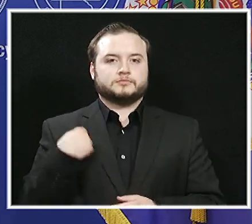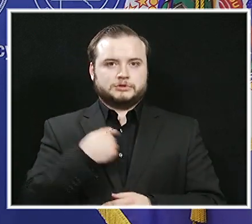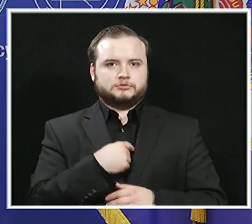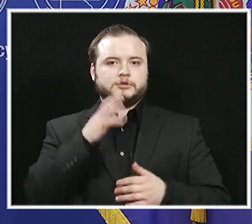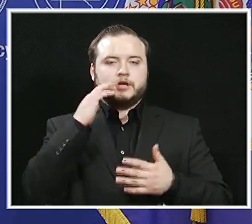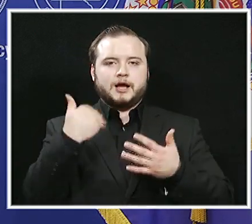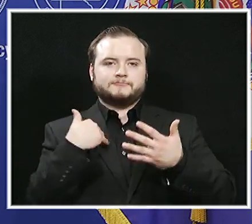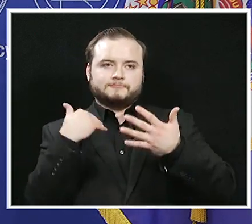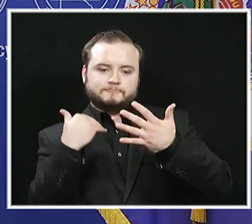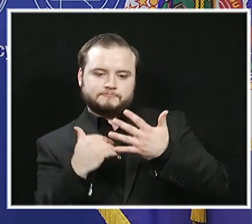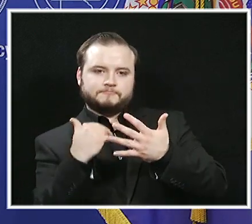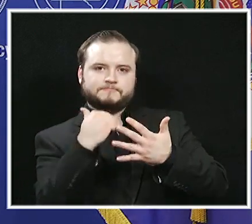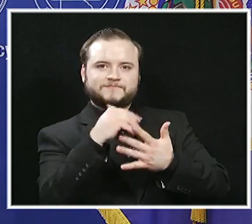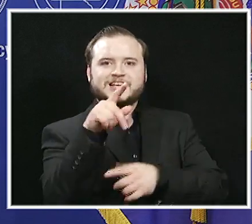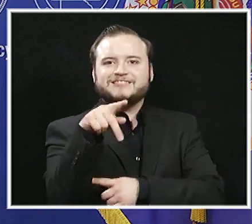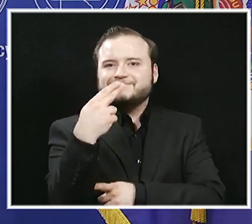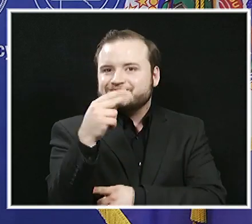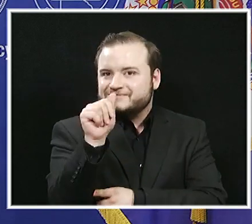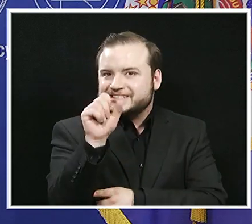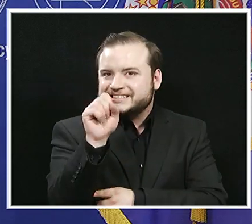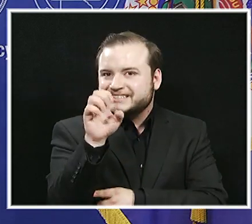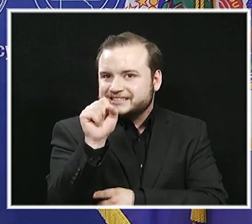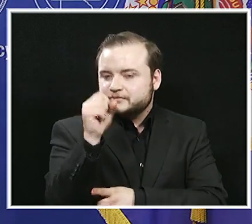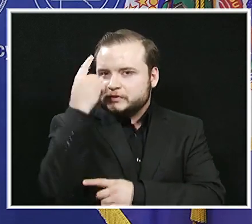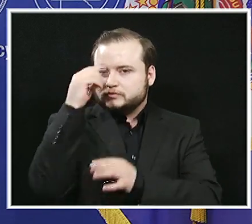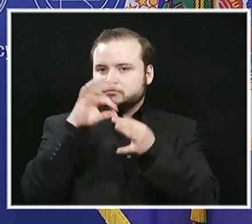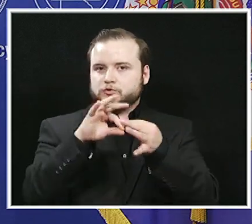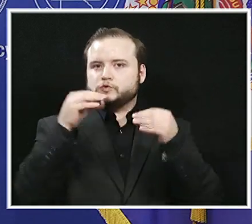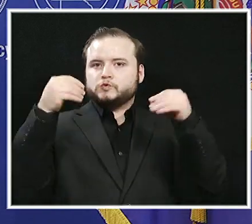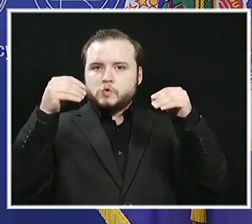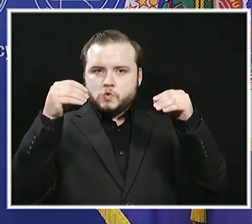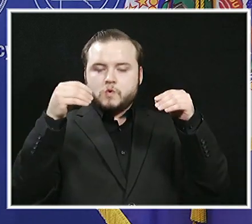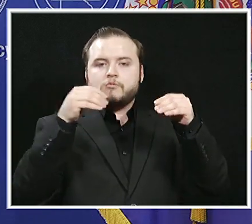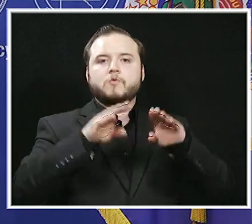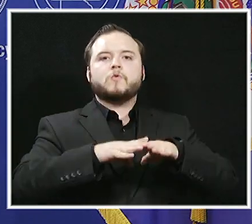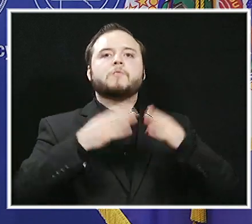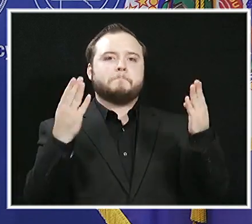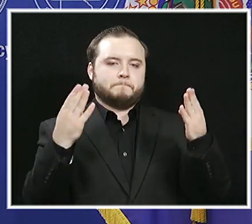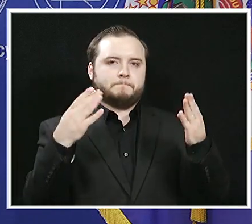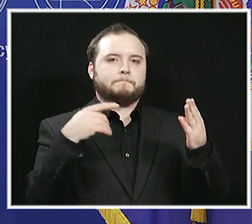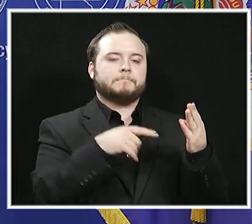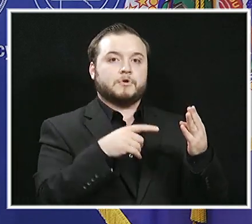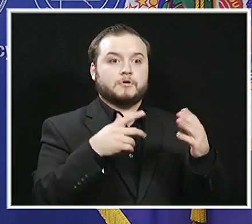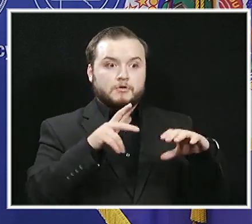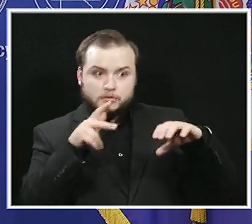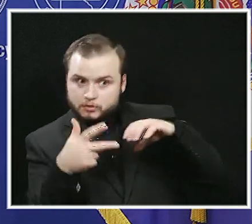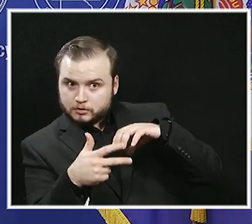Bruce in a moment on that. They both recommend starting in phases, to go to this curbside delivery space first